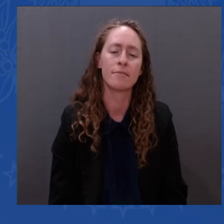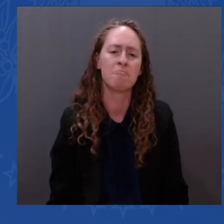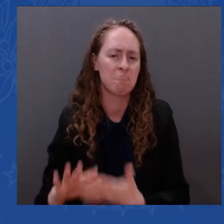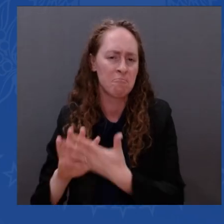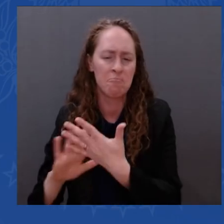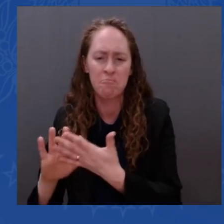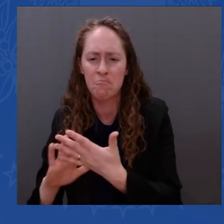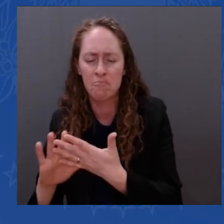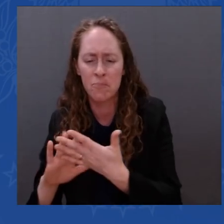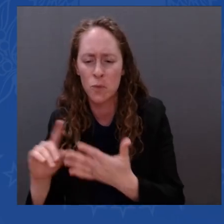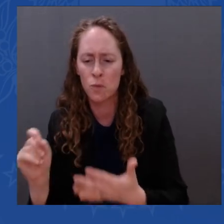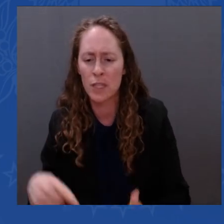Thank you.